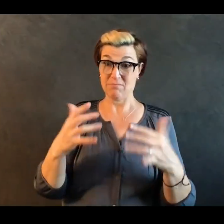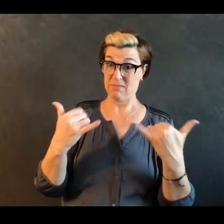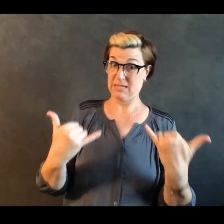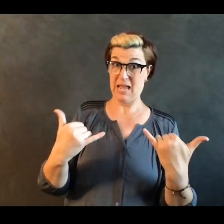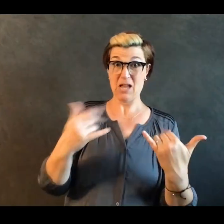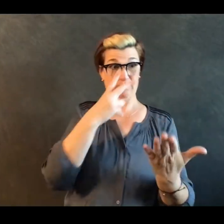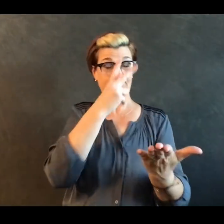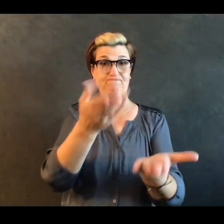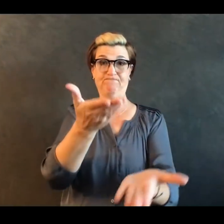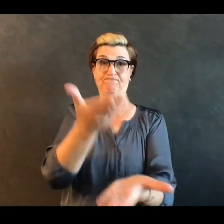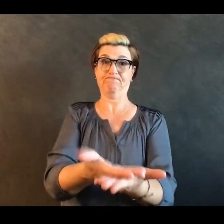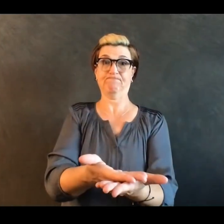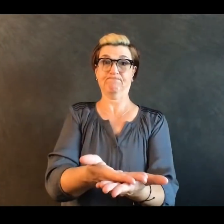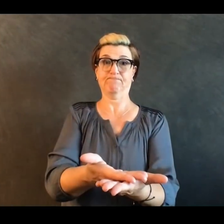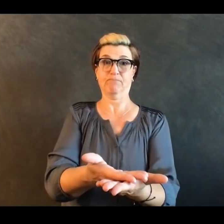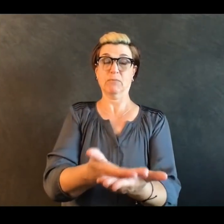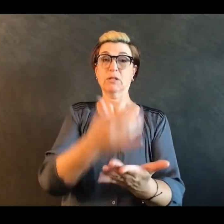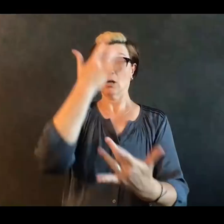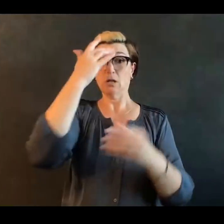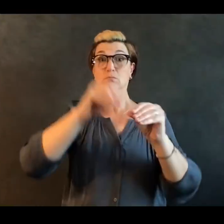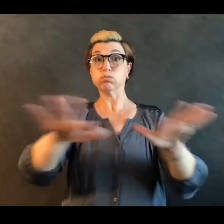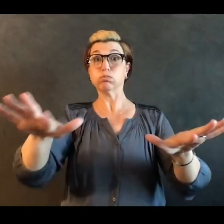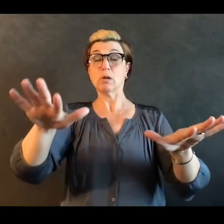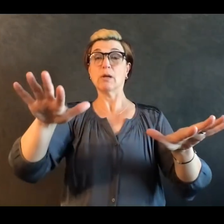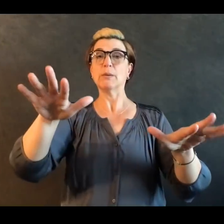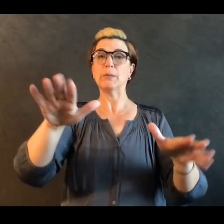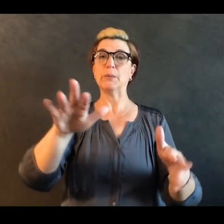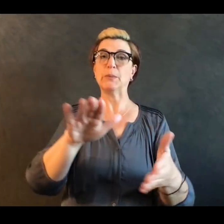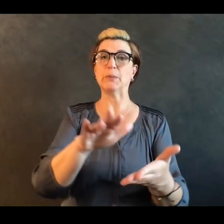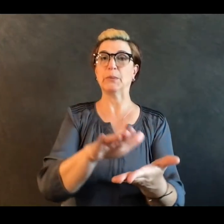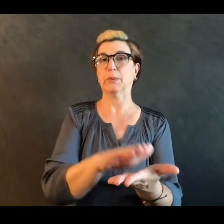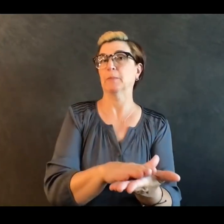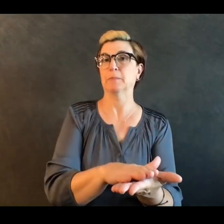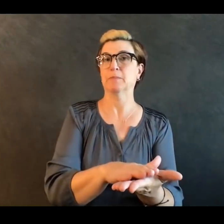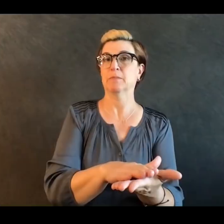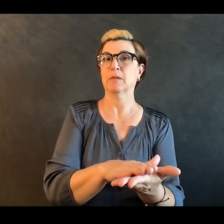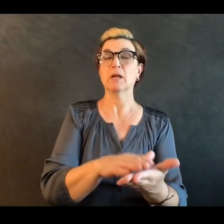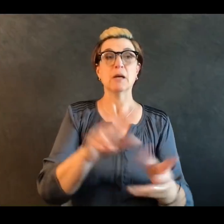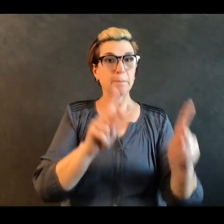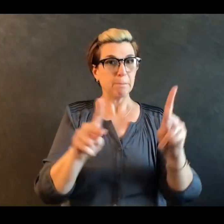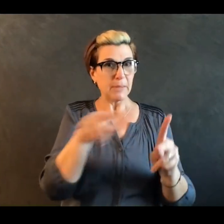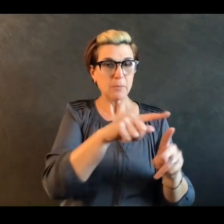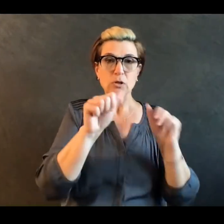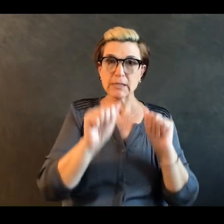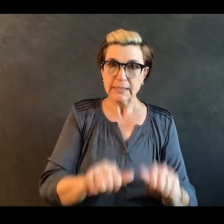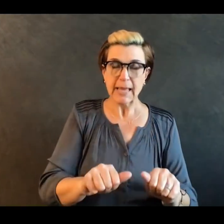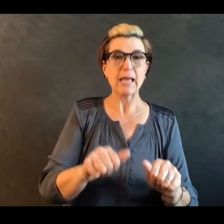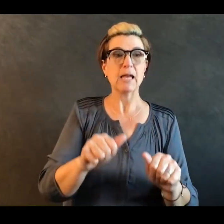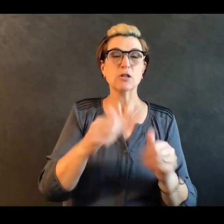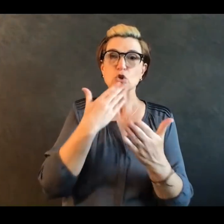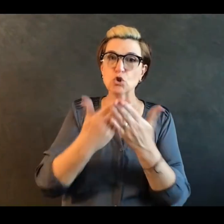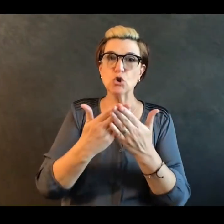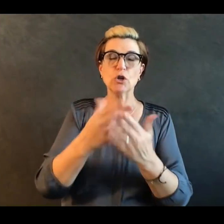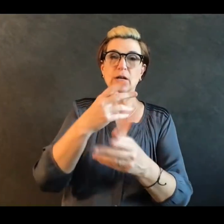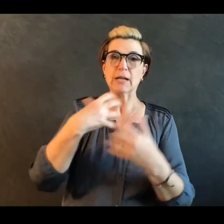ensuring that every American family to have access to the health care that we want any member of our family to have with the greatest health care